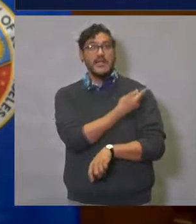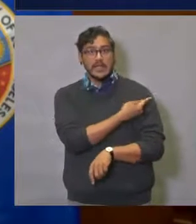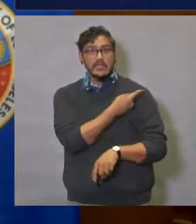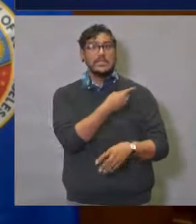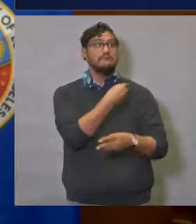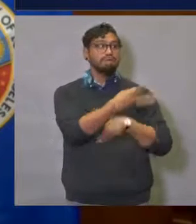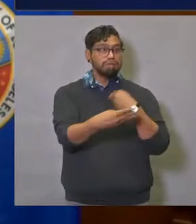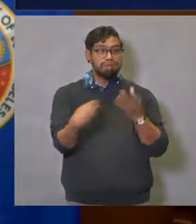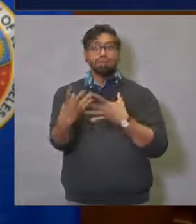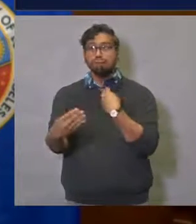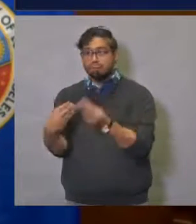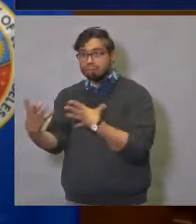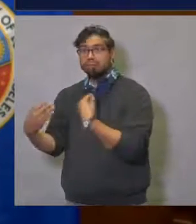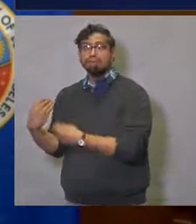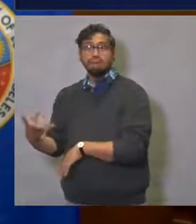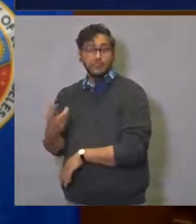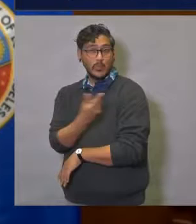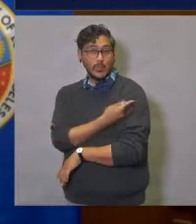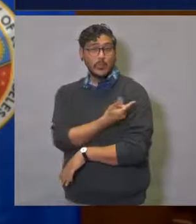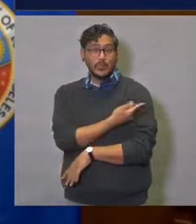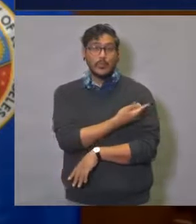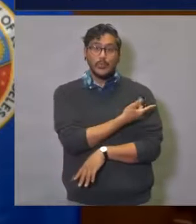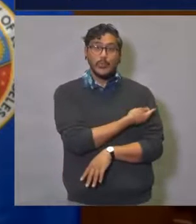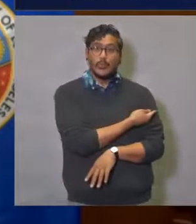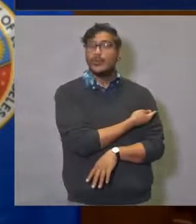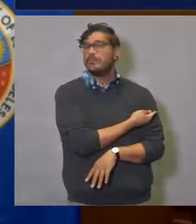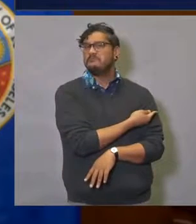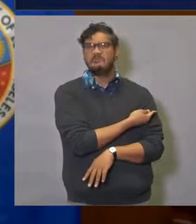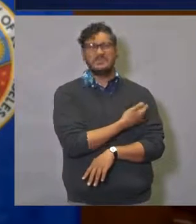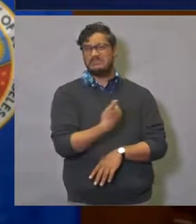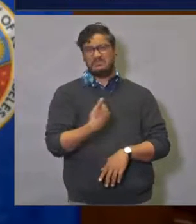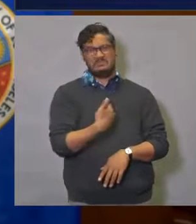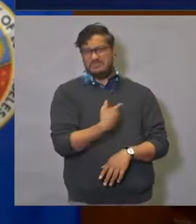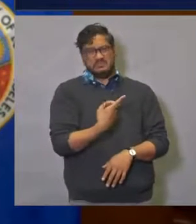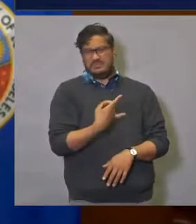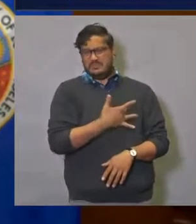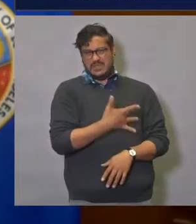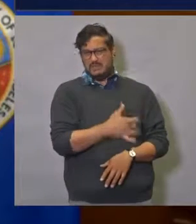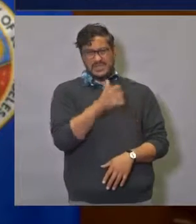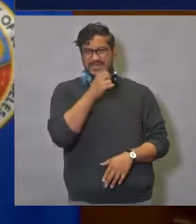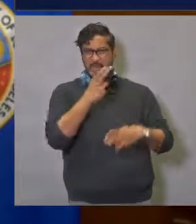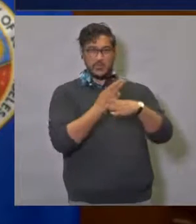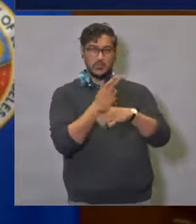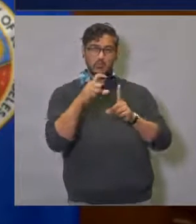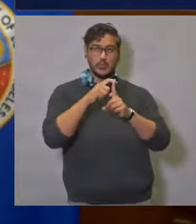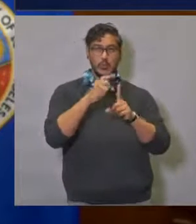HAVE BEEN WORKING AROUND-THE-CLOCK THE CLOCK TO GIVE LIFE-SAVING VACCINES AND